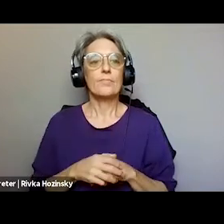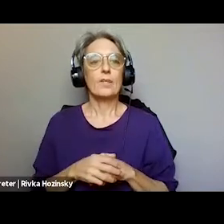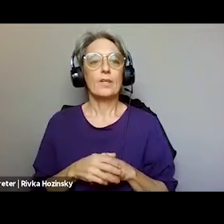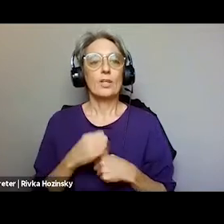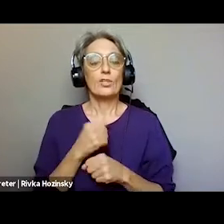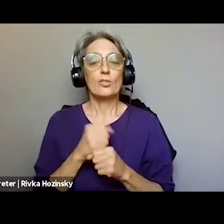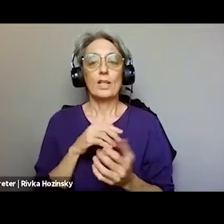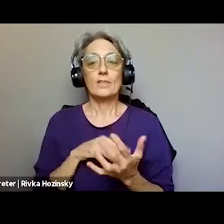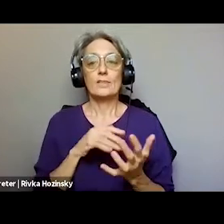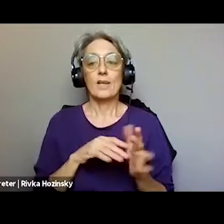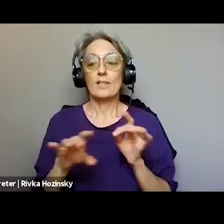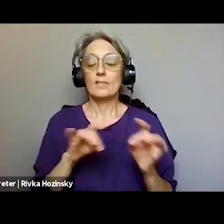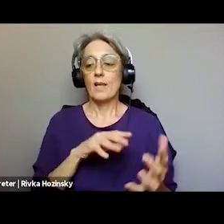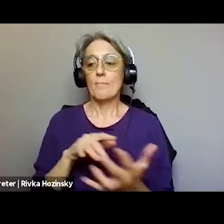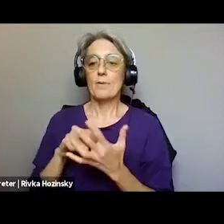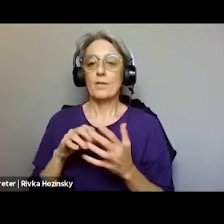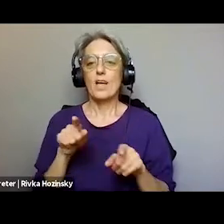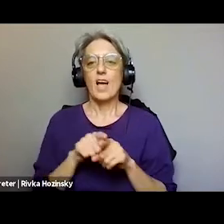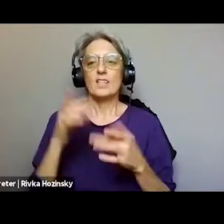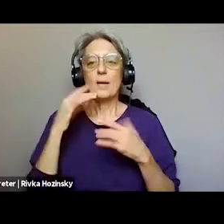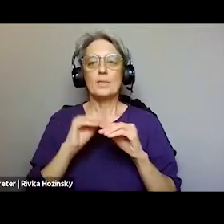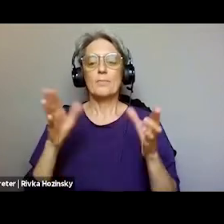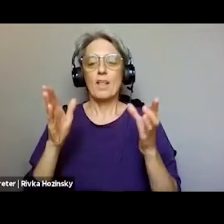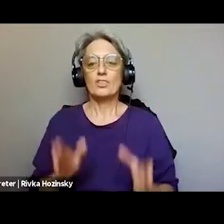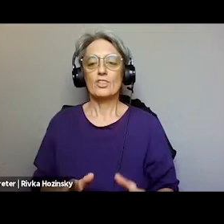as an epidemiologist is a really important part of getting an unbiased result.